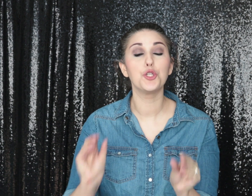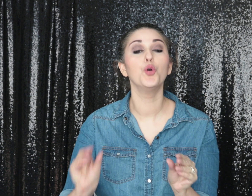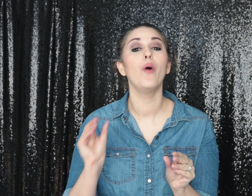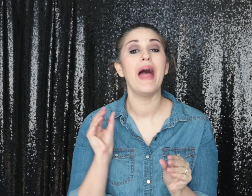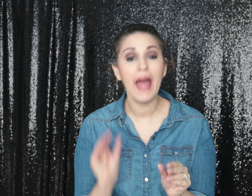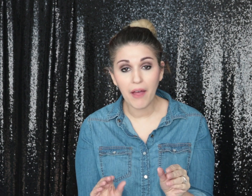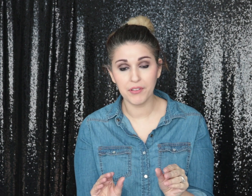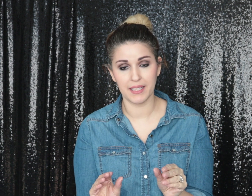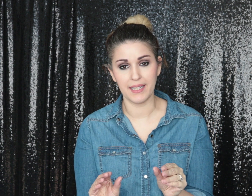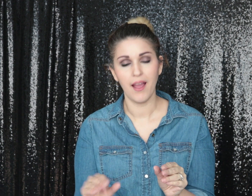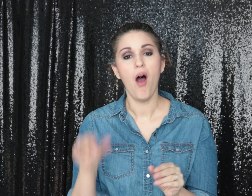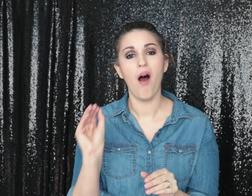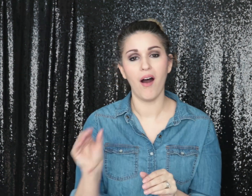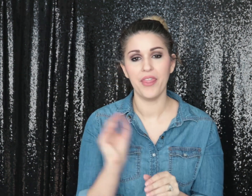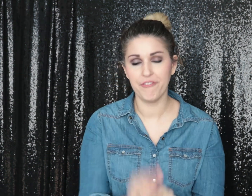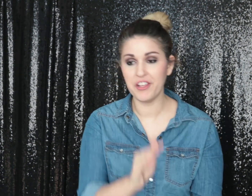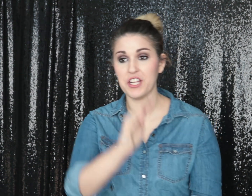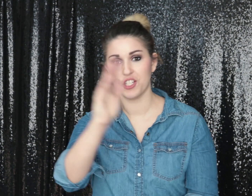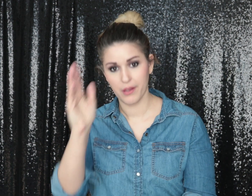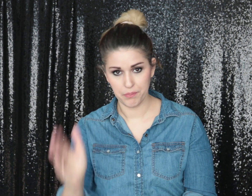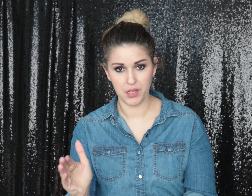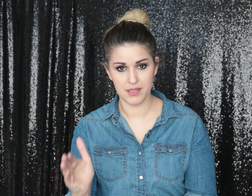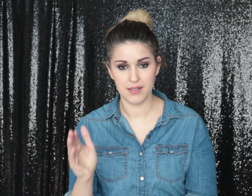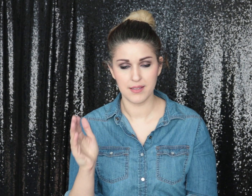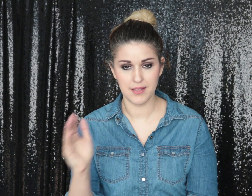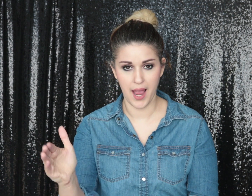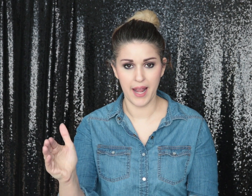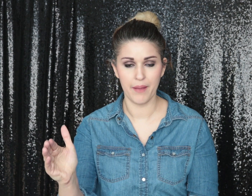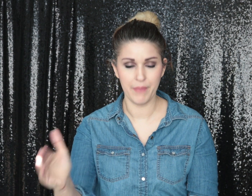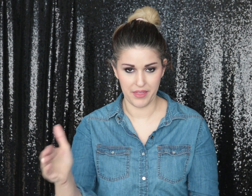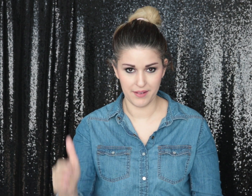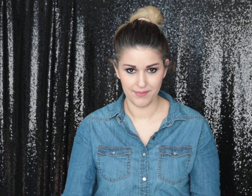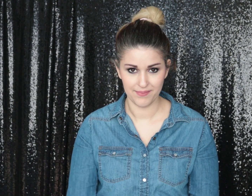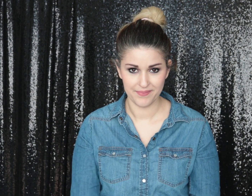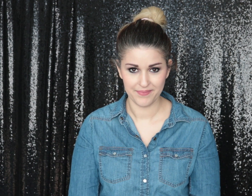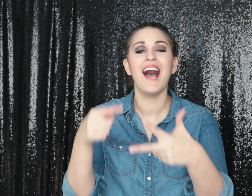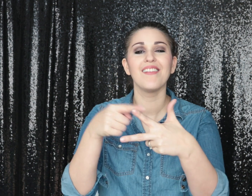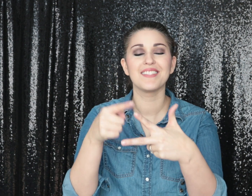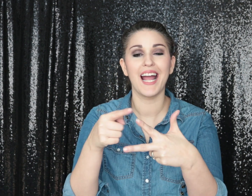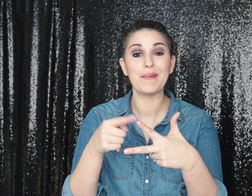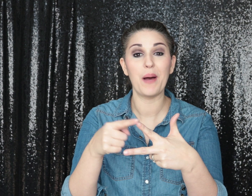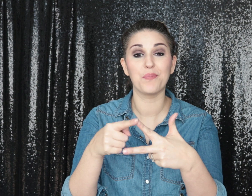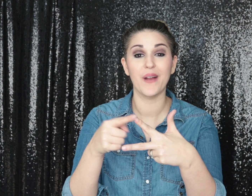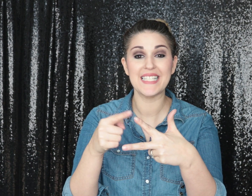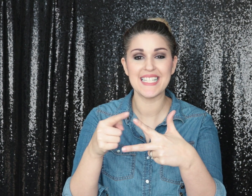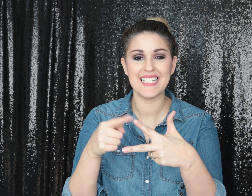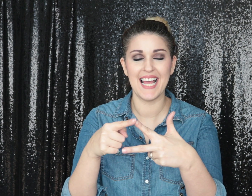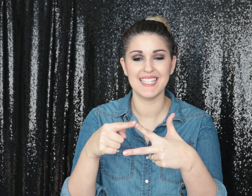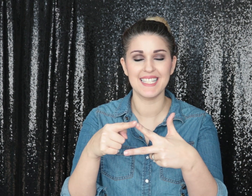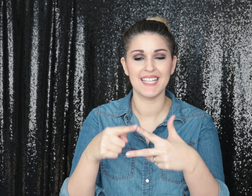too heavily on the finish. Plus sign method. Alice, talk about present tense.